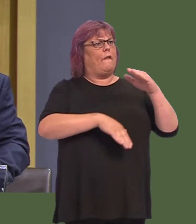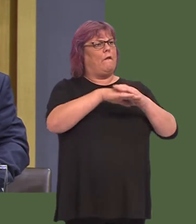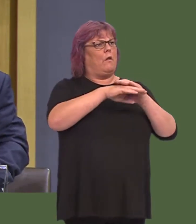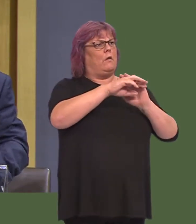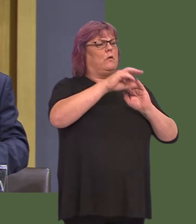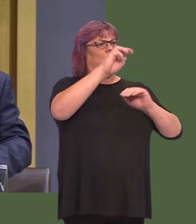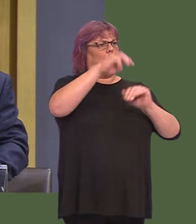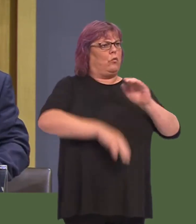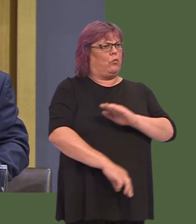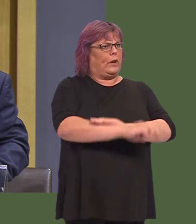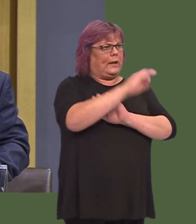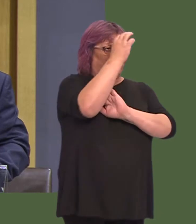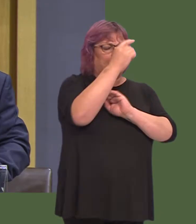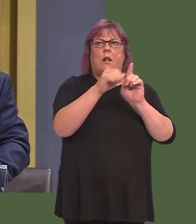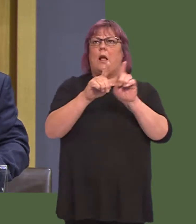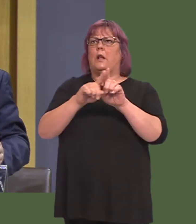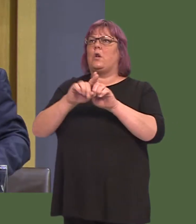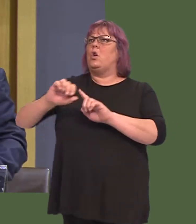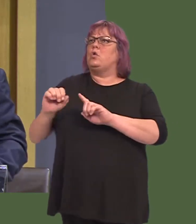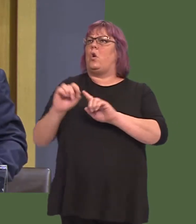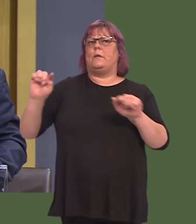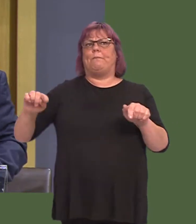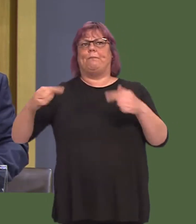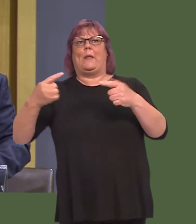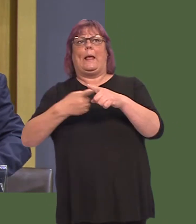Council, and Scotland is beating England in one-day internationals.